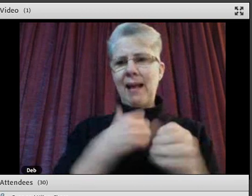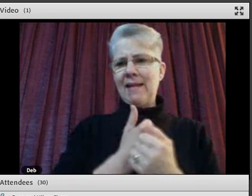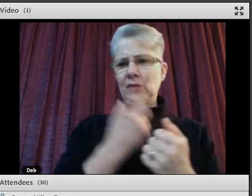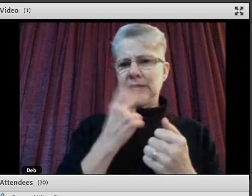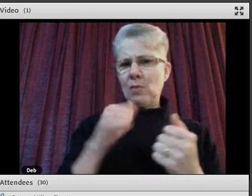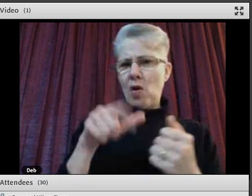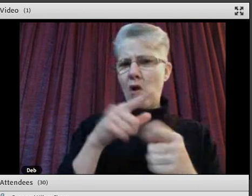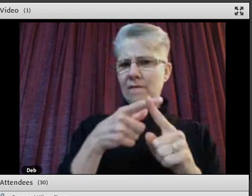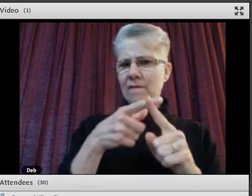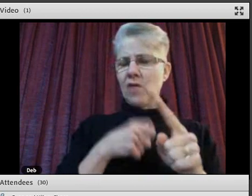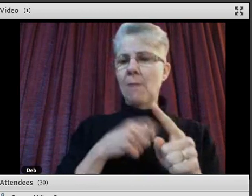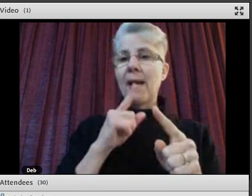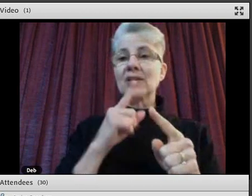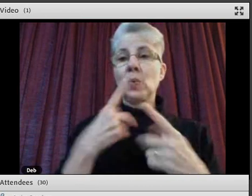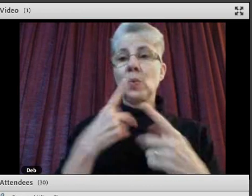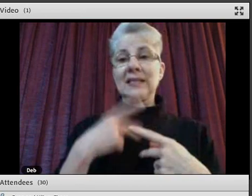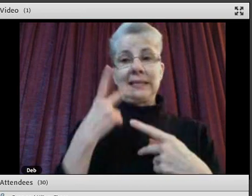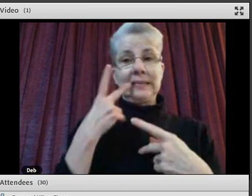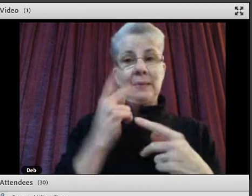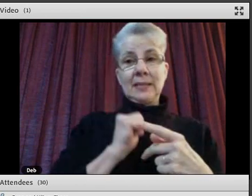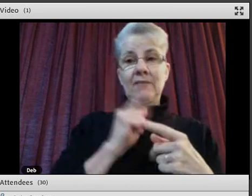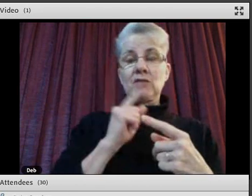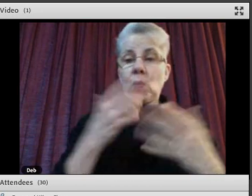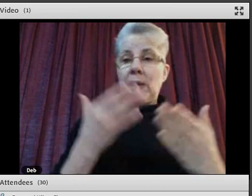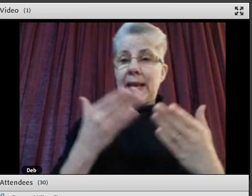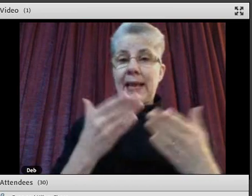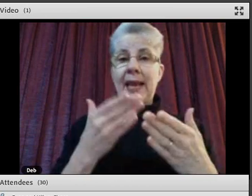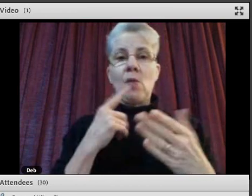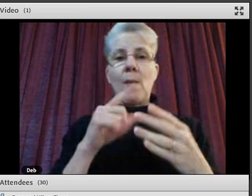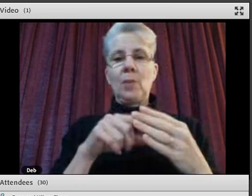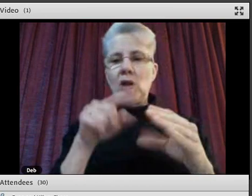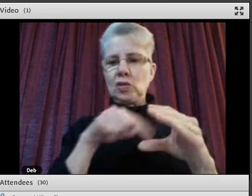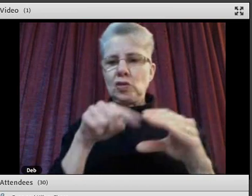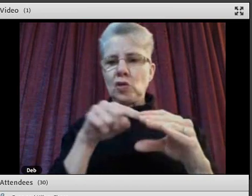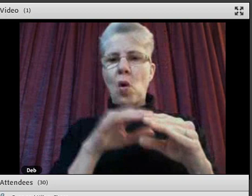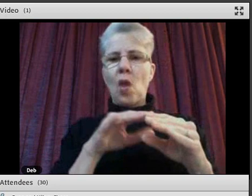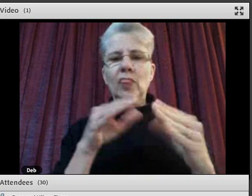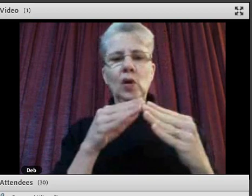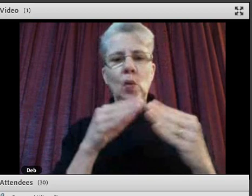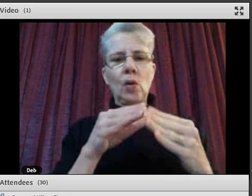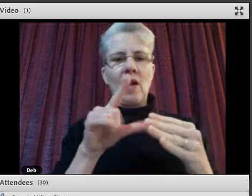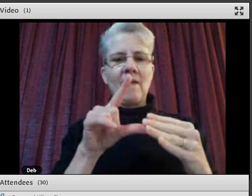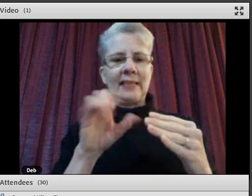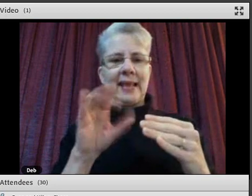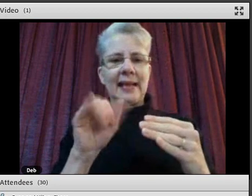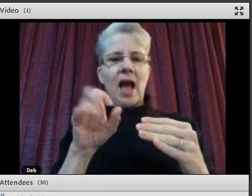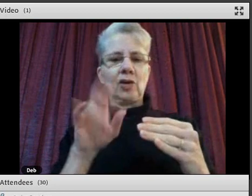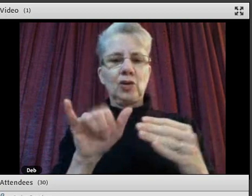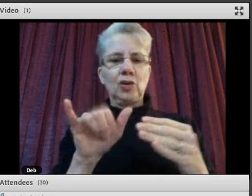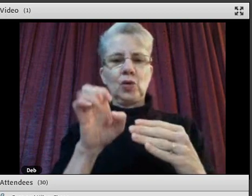I want to actually physically see it, so we're coming right here. I'm putting a little circle right on the corner of Lee and Collier Counties, and that's where we're located right now.